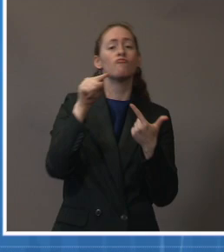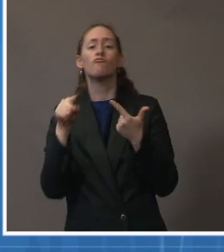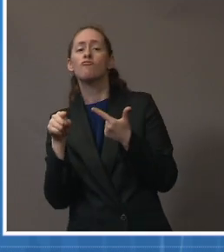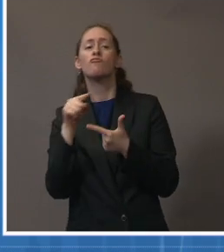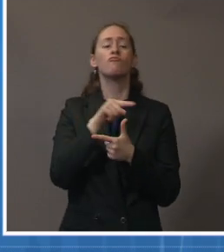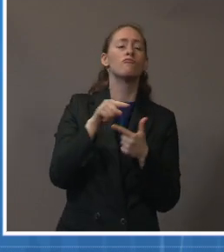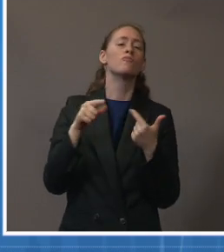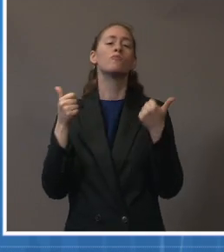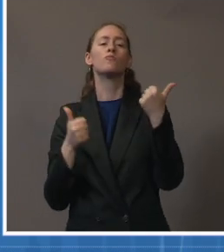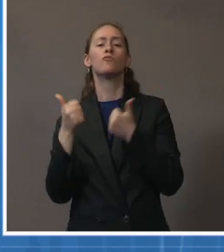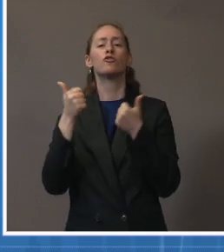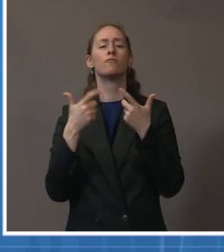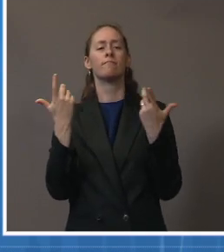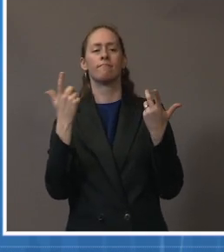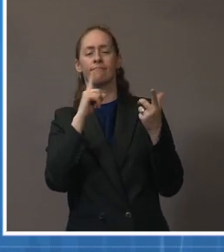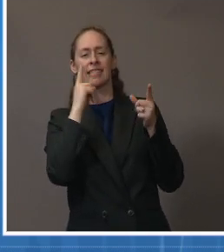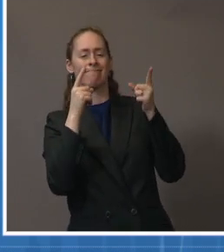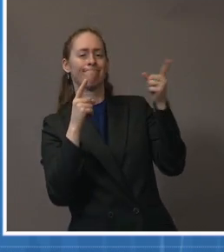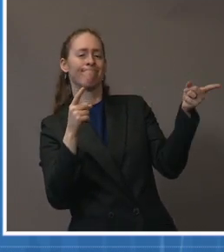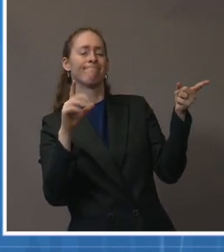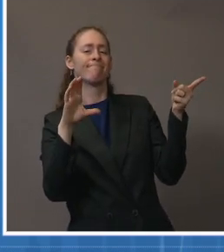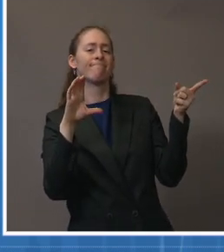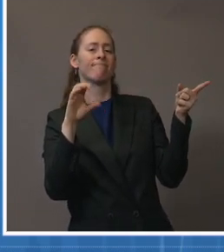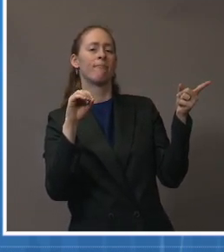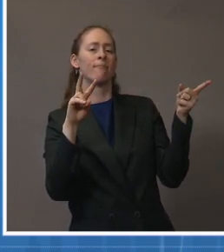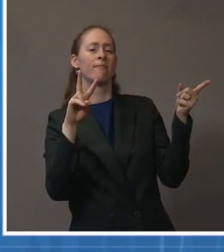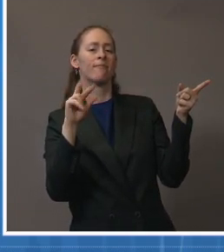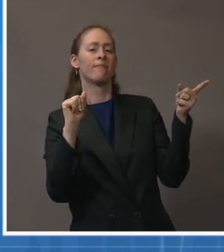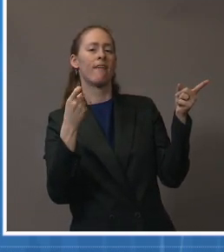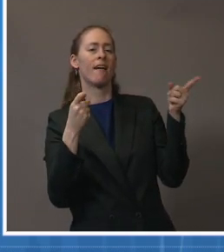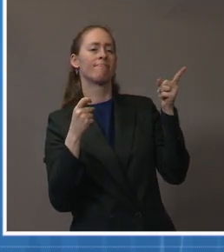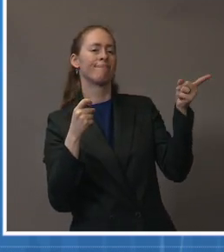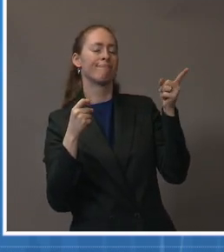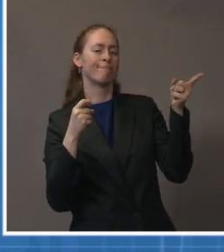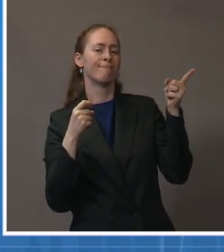and partnership with COVAX and, crucially, according to COVAX's formula,